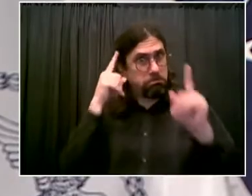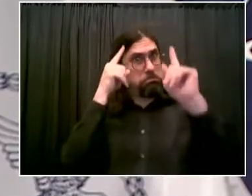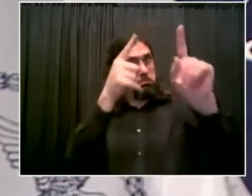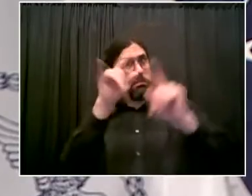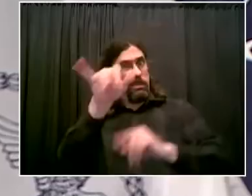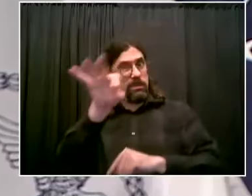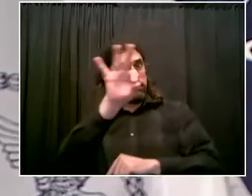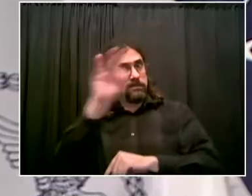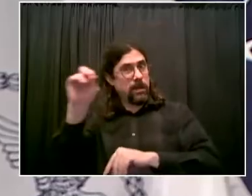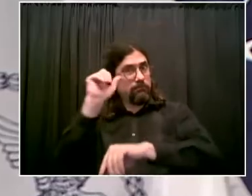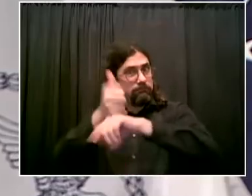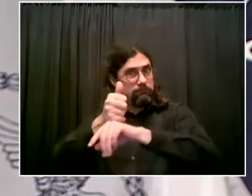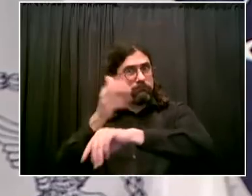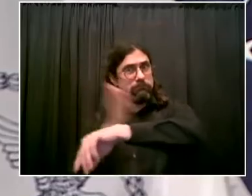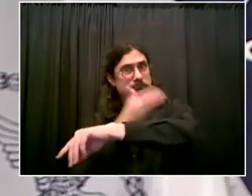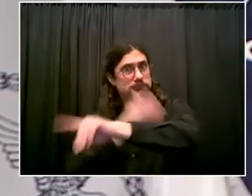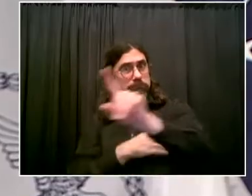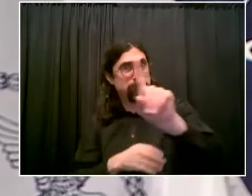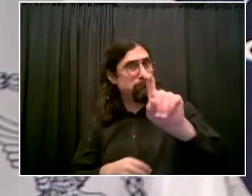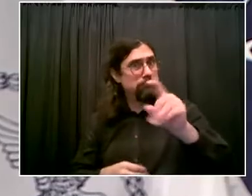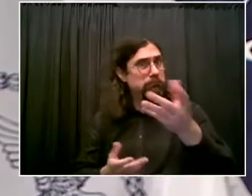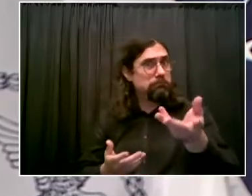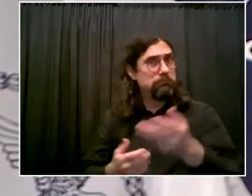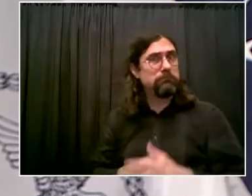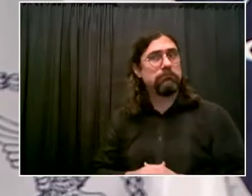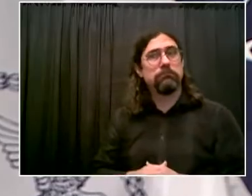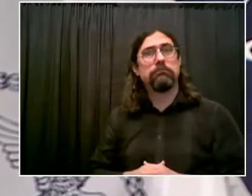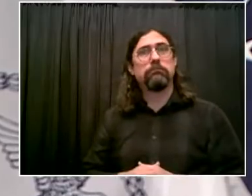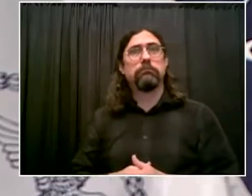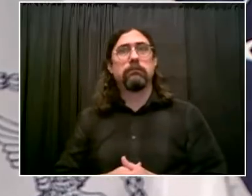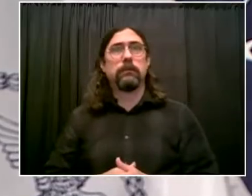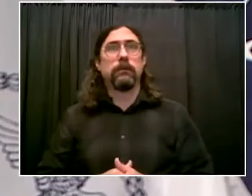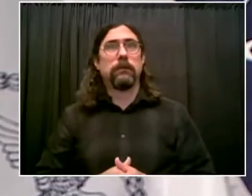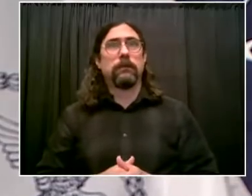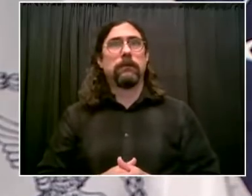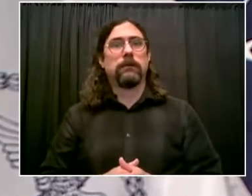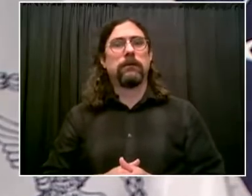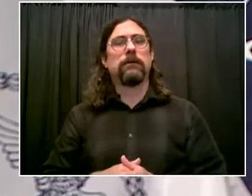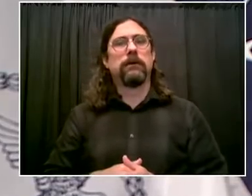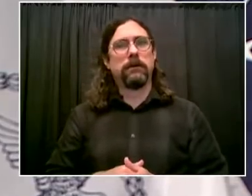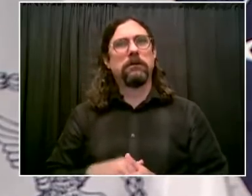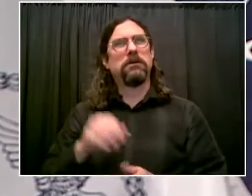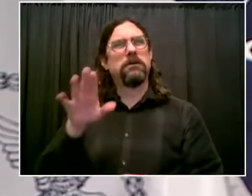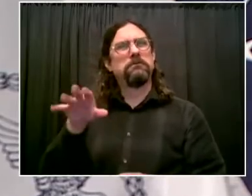BACK A LITTLE BIT. IS IT ON ATRGT E AND DO YOU KNOW HOW MANY HAVE